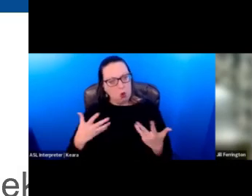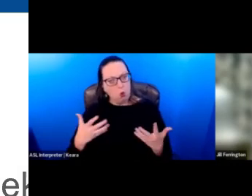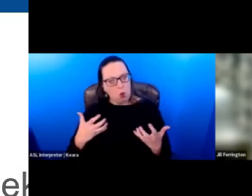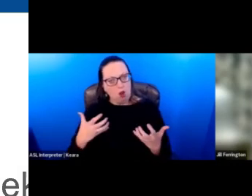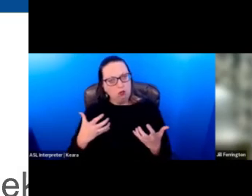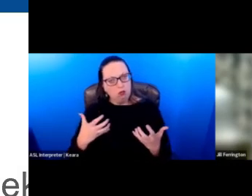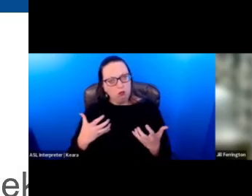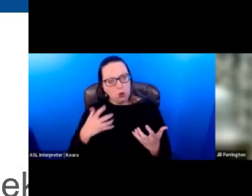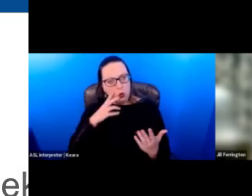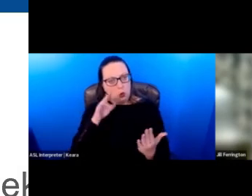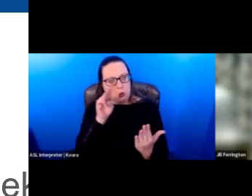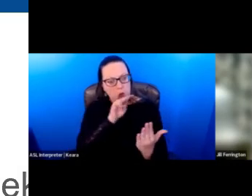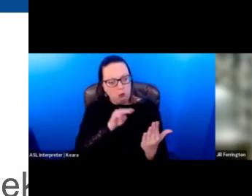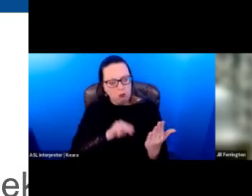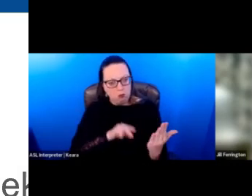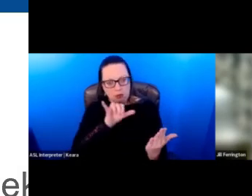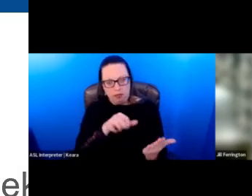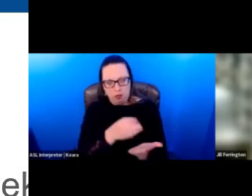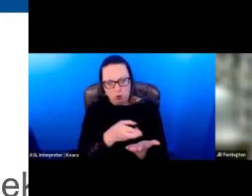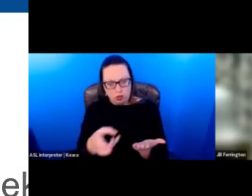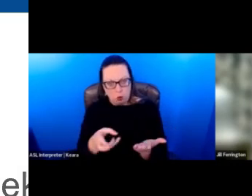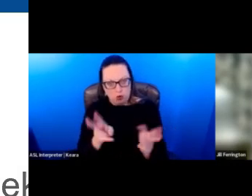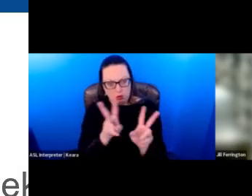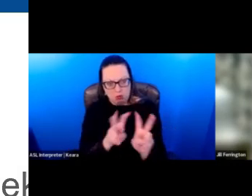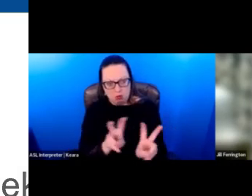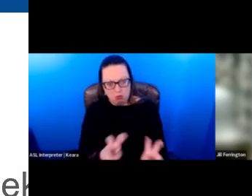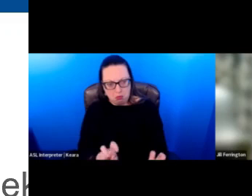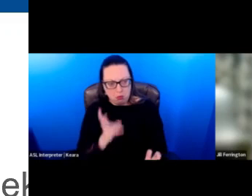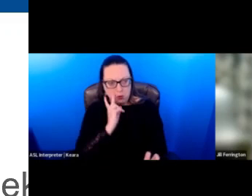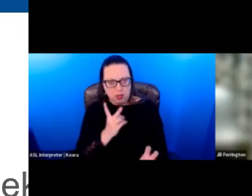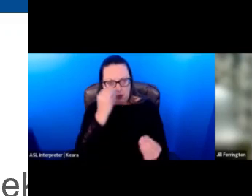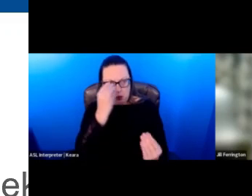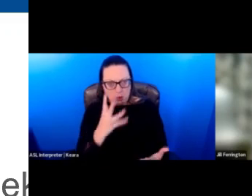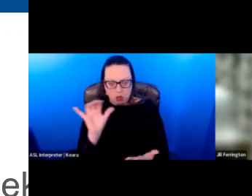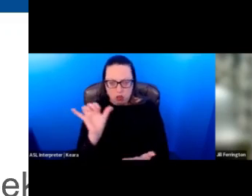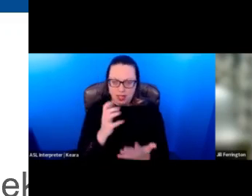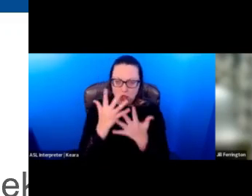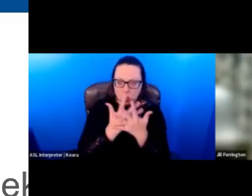this resource and look at information such as screening, there is a section in this